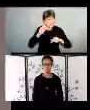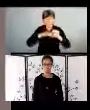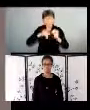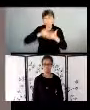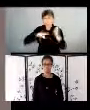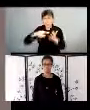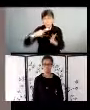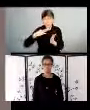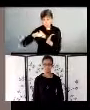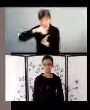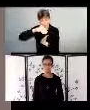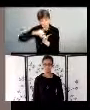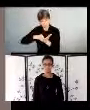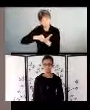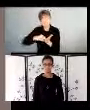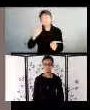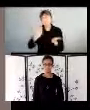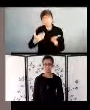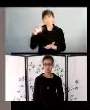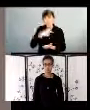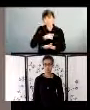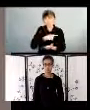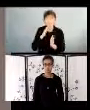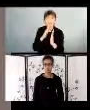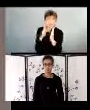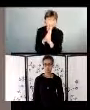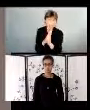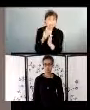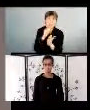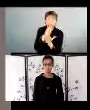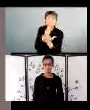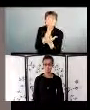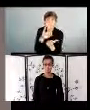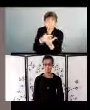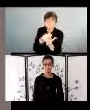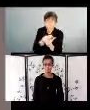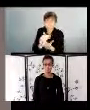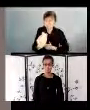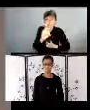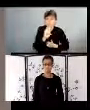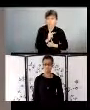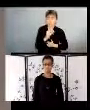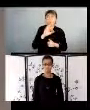to return either a portion of, or the entire grant investment. If you’re no longer able